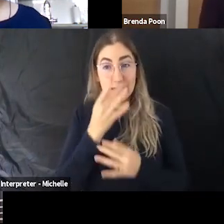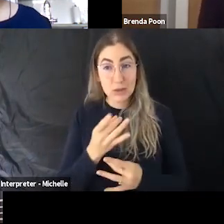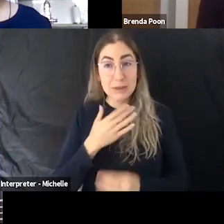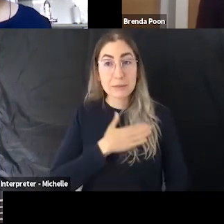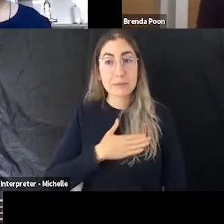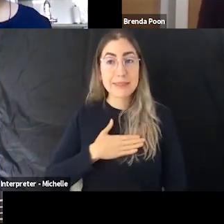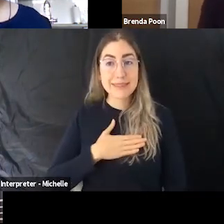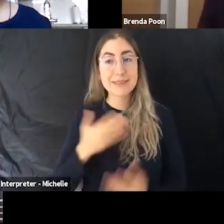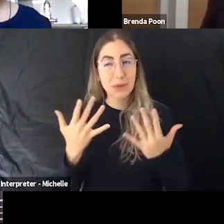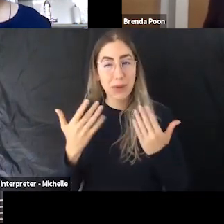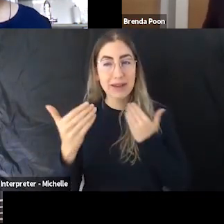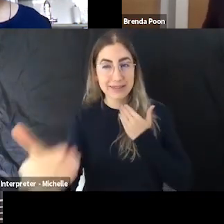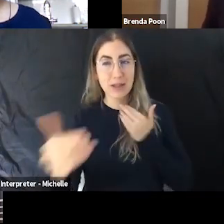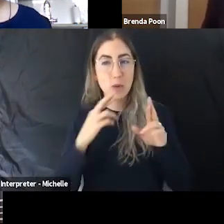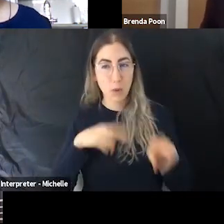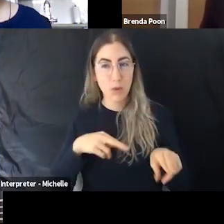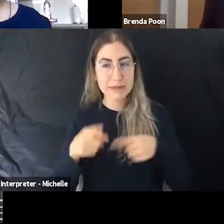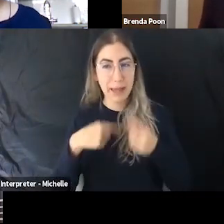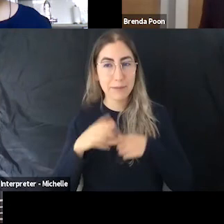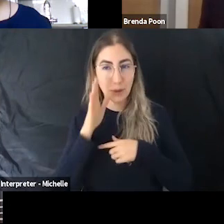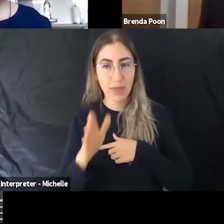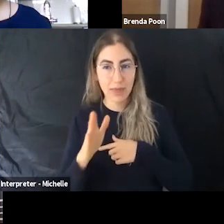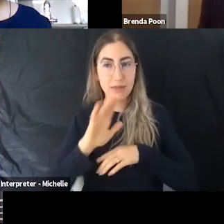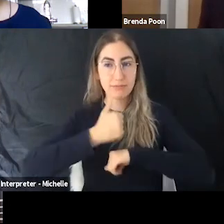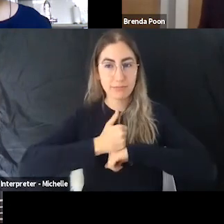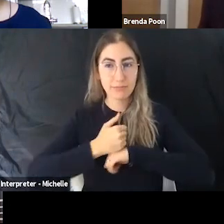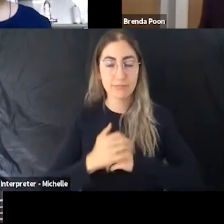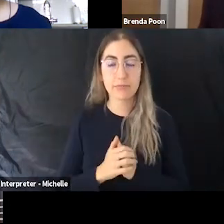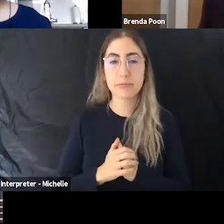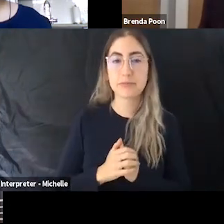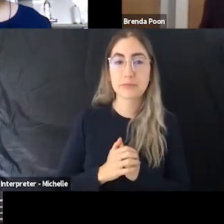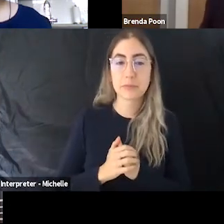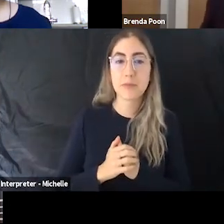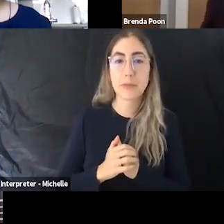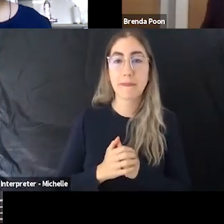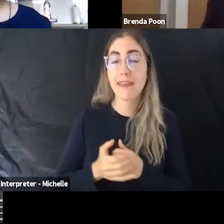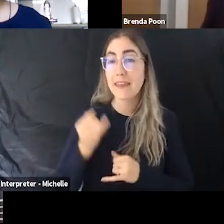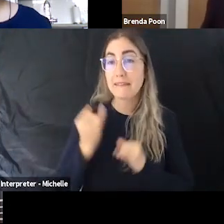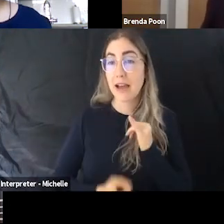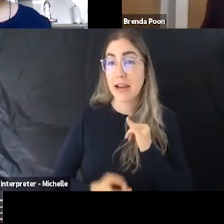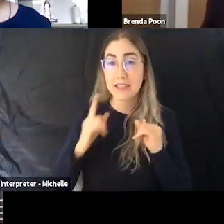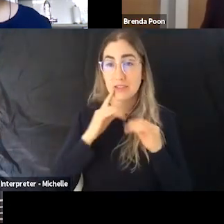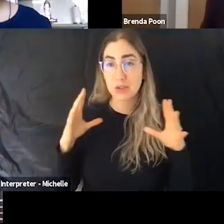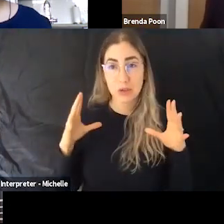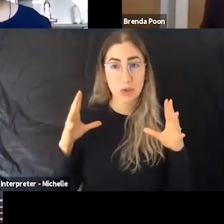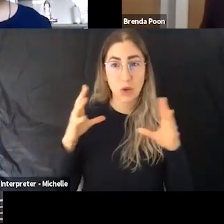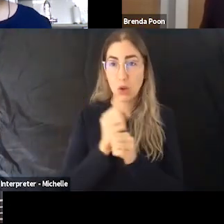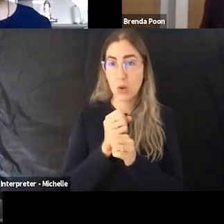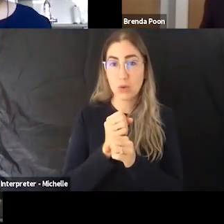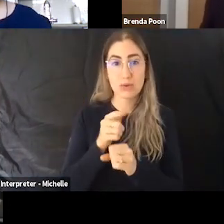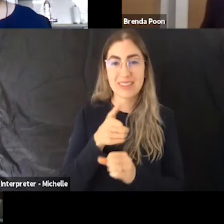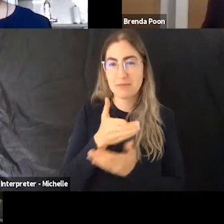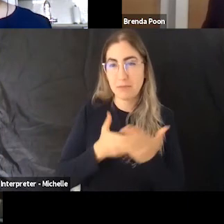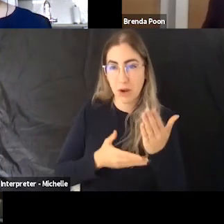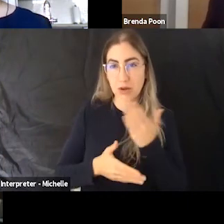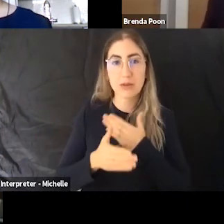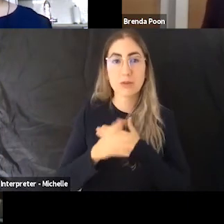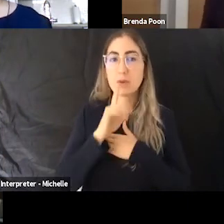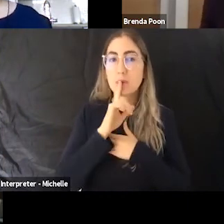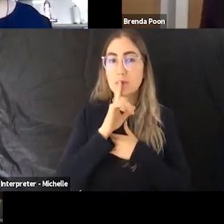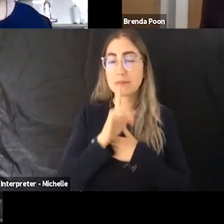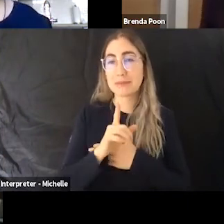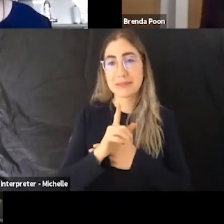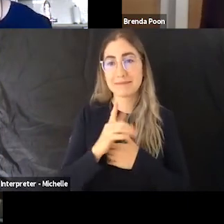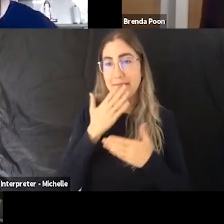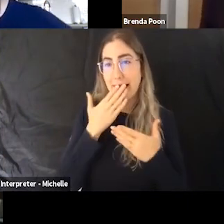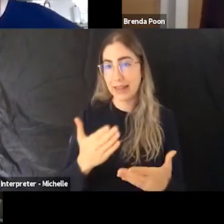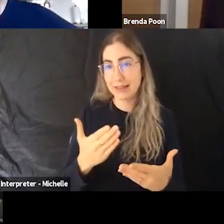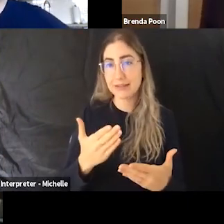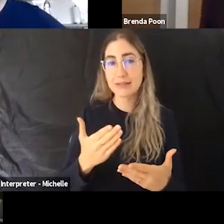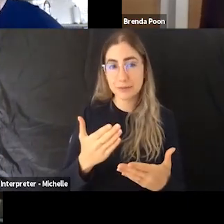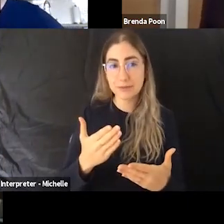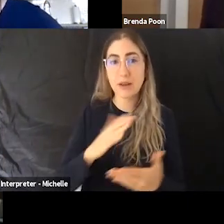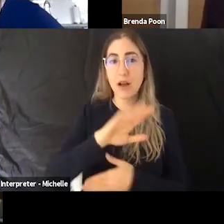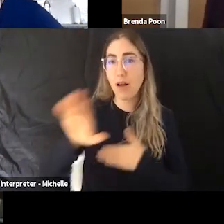IF YOU ARE INTERESTED, PLEASE STAY TUNED FOR THAT REPORT AS WELL.